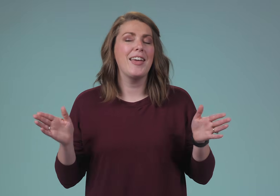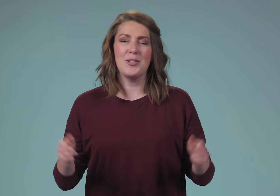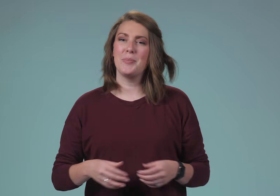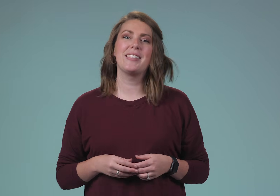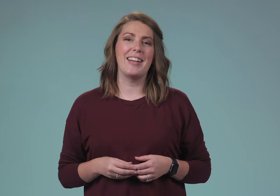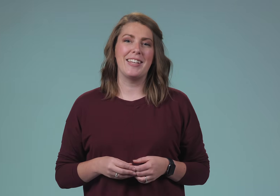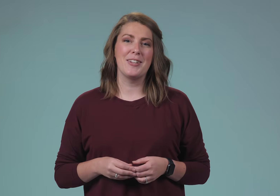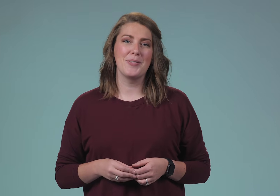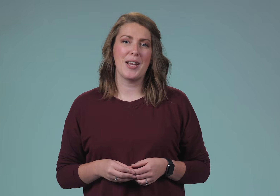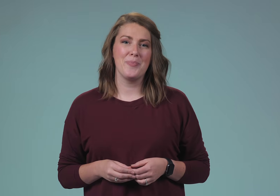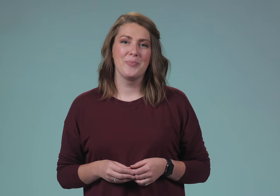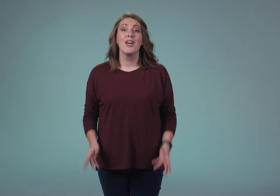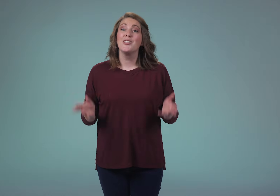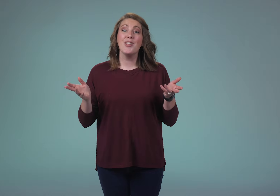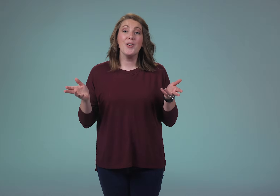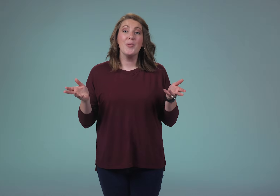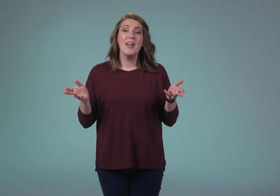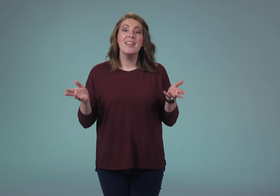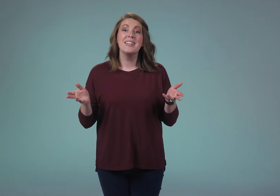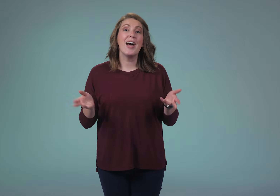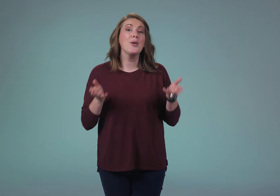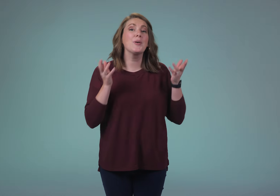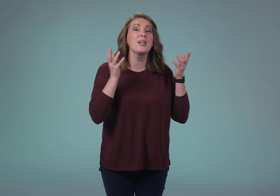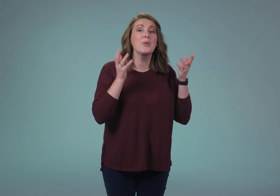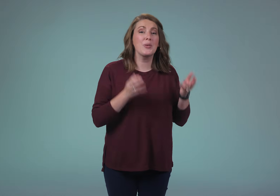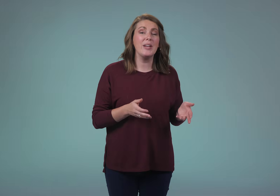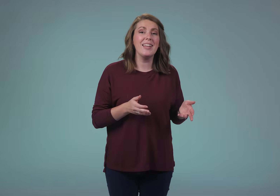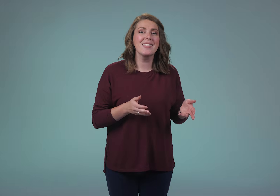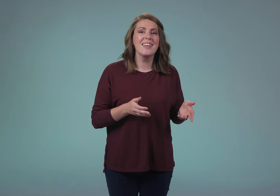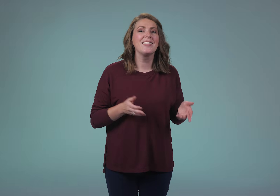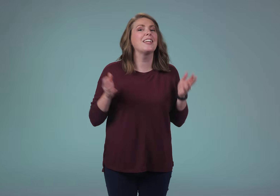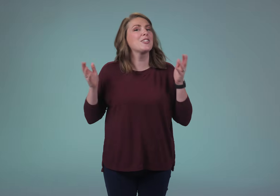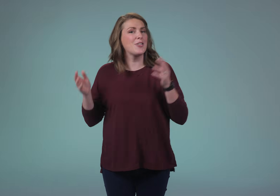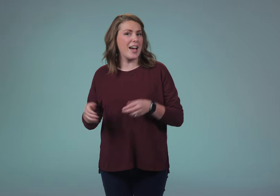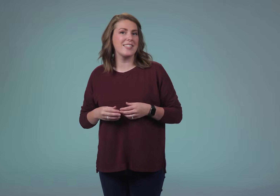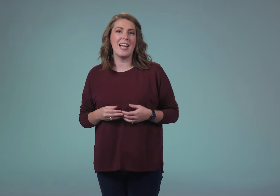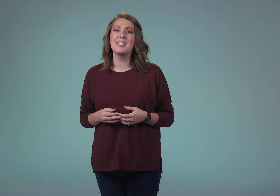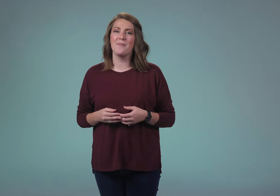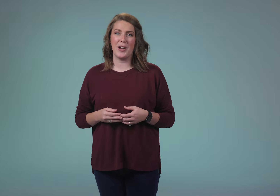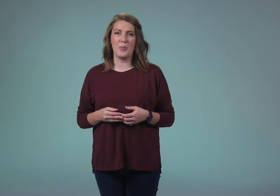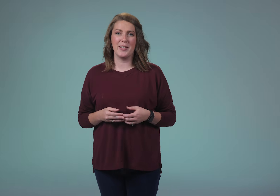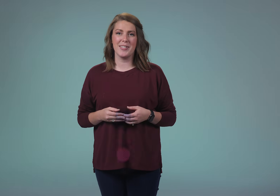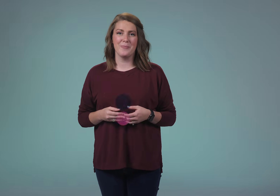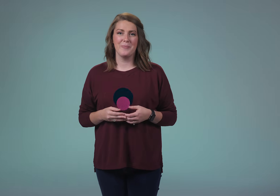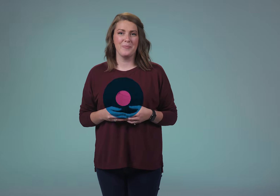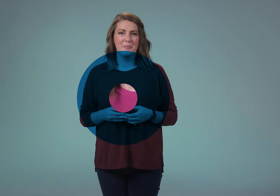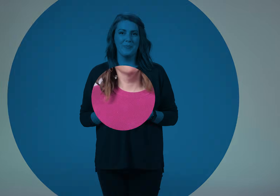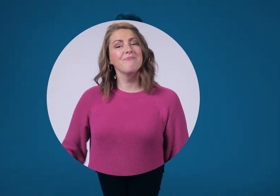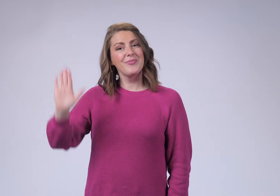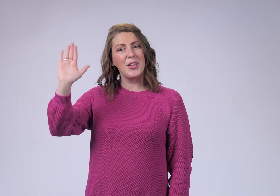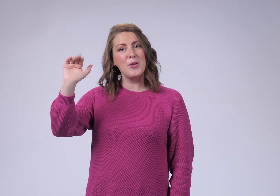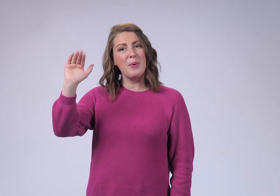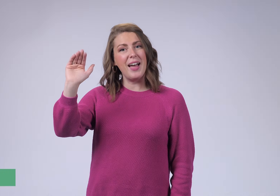and you'll be signing in no time. So now that we're done with greetings, let's learn how to sign some farewells. GOODBYE